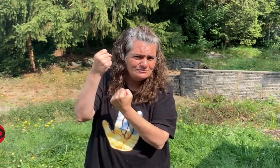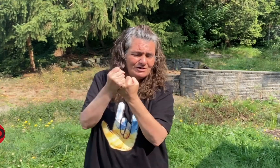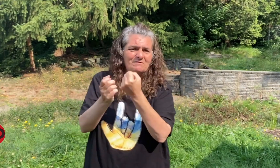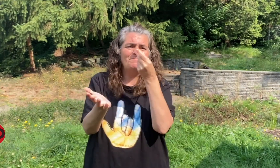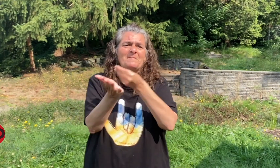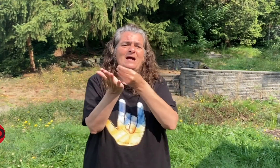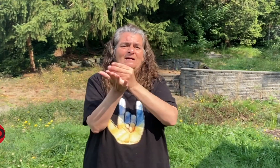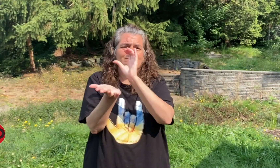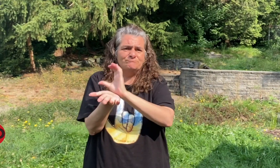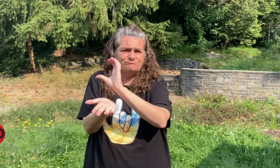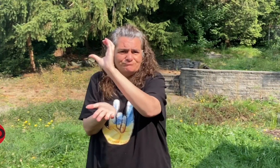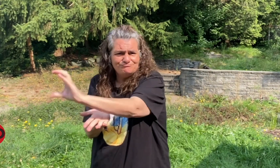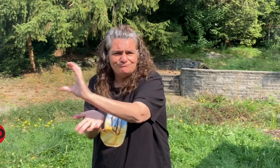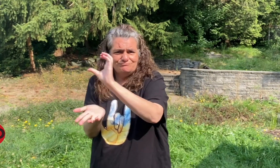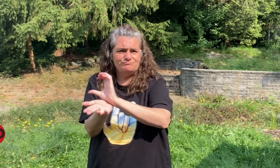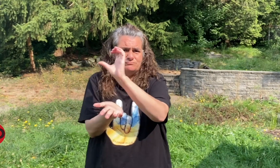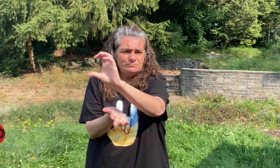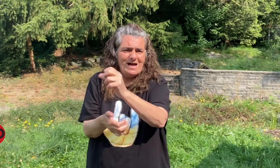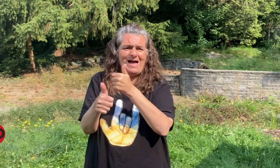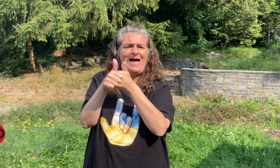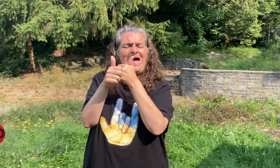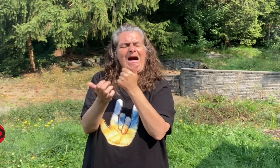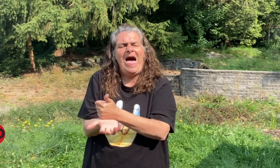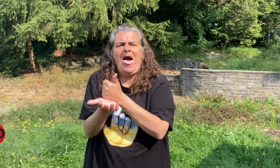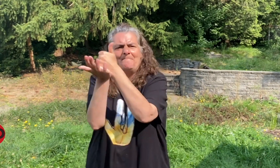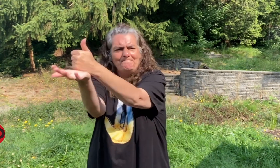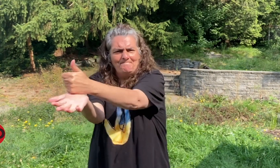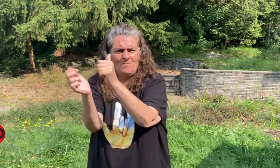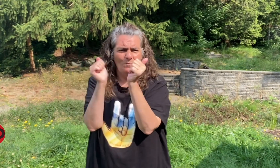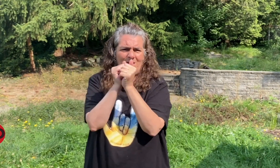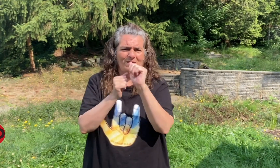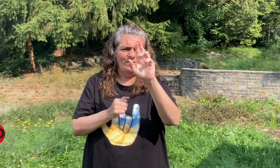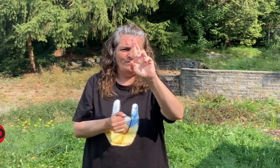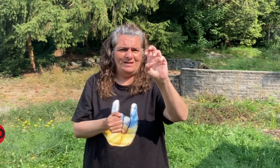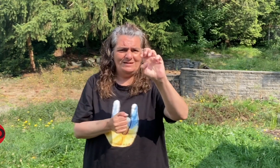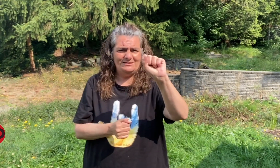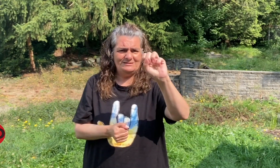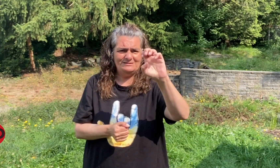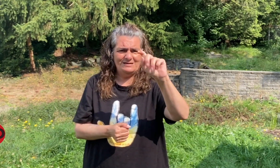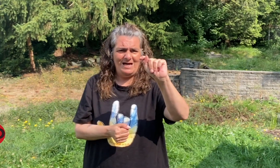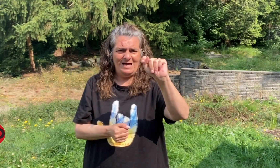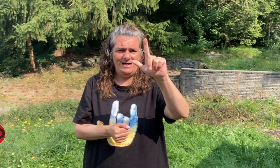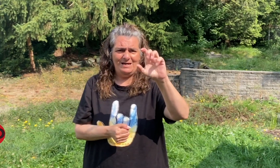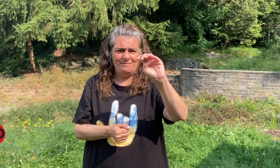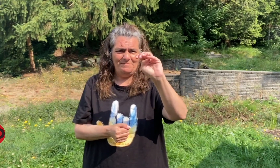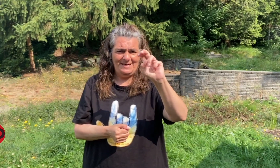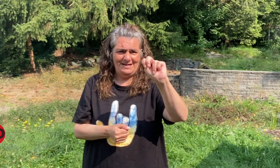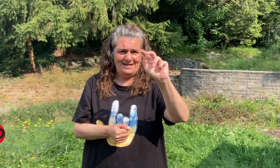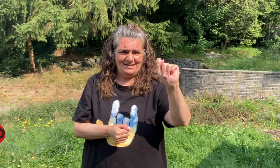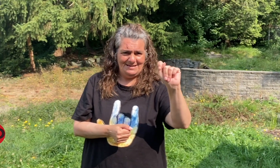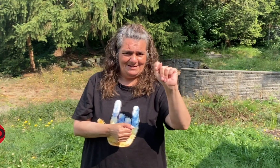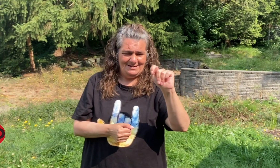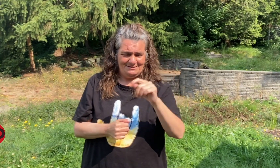get full support, an allowance to help with resettlement.